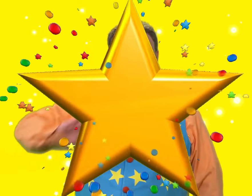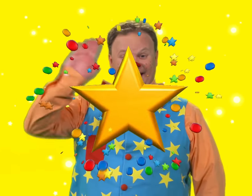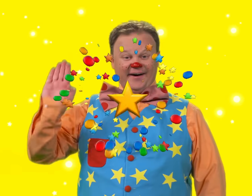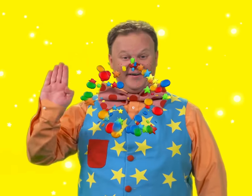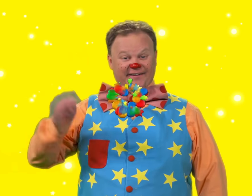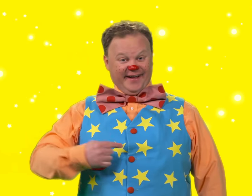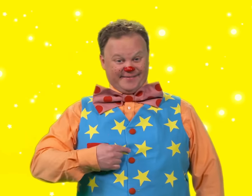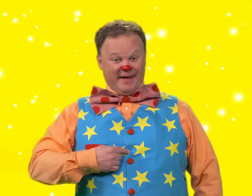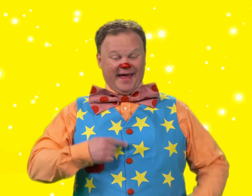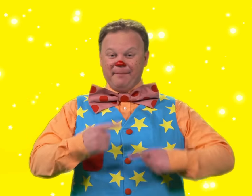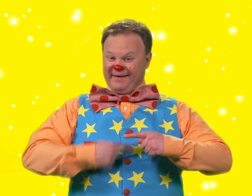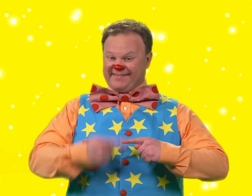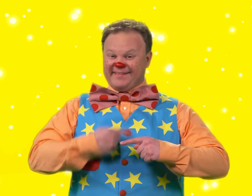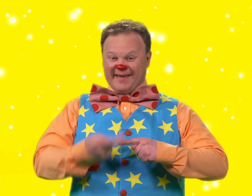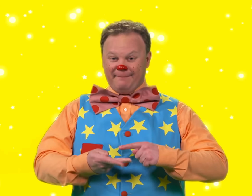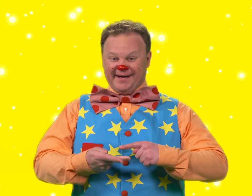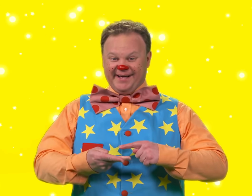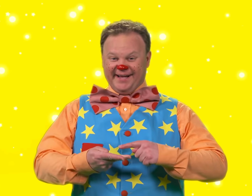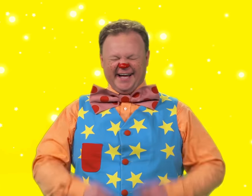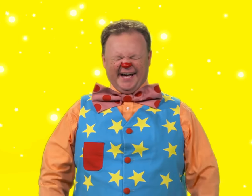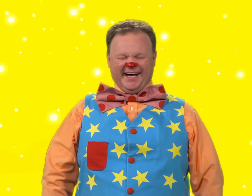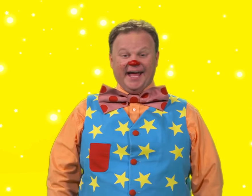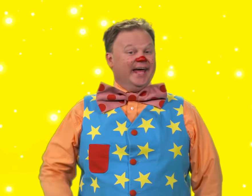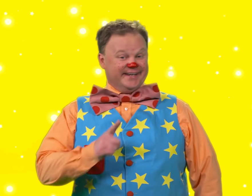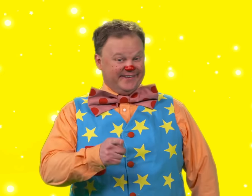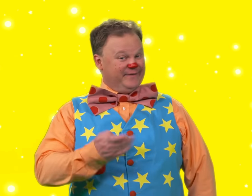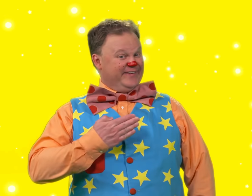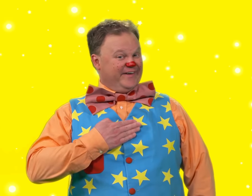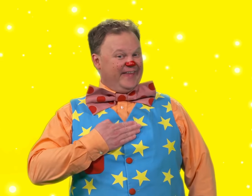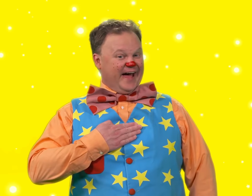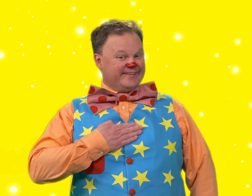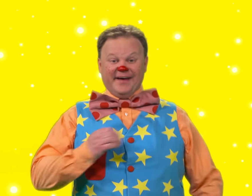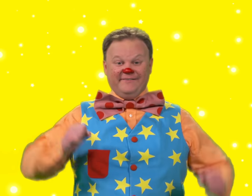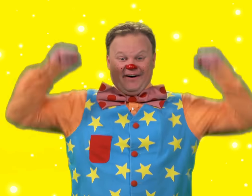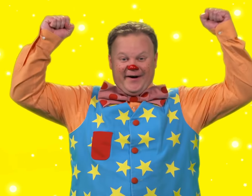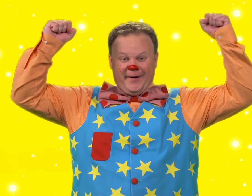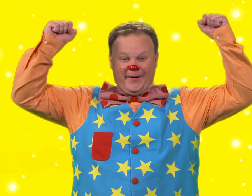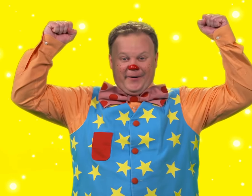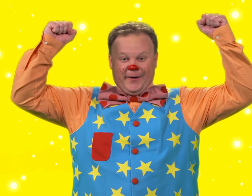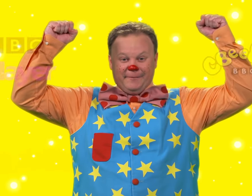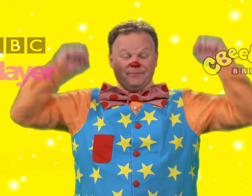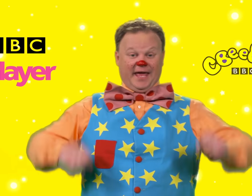hello its me mr tumble did you enjoy that